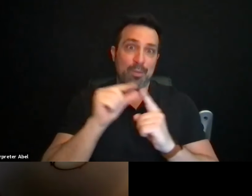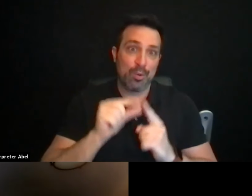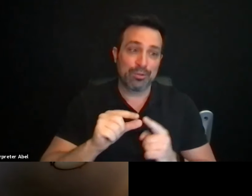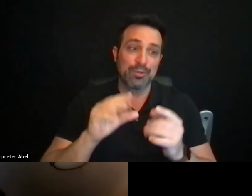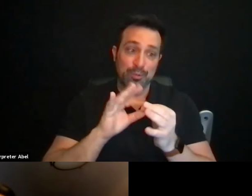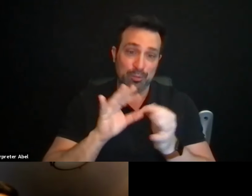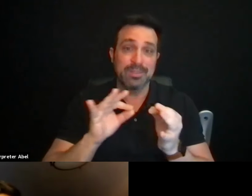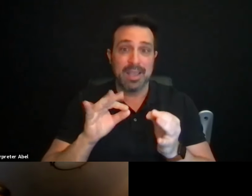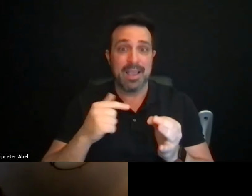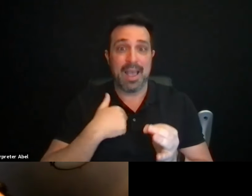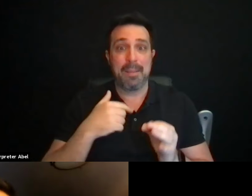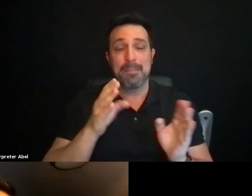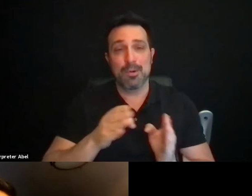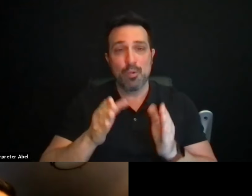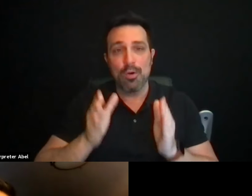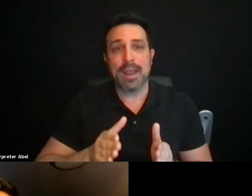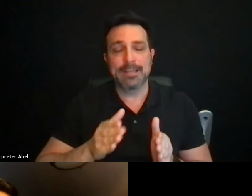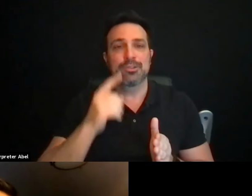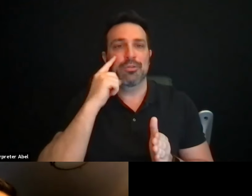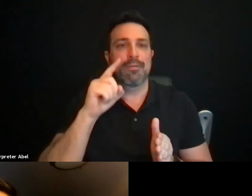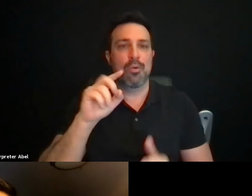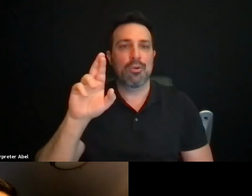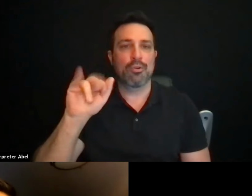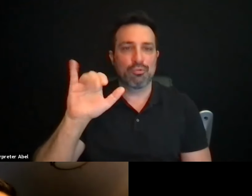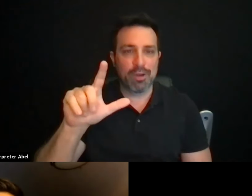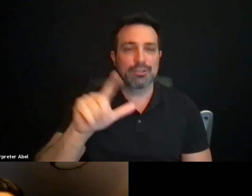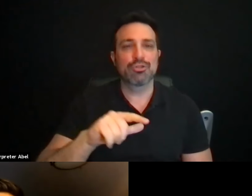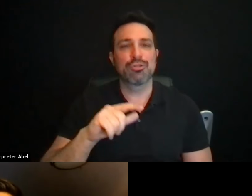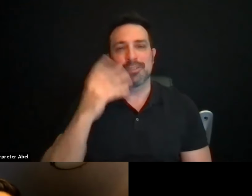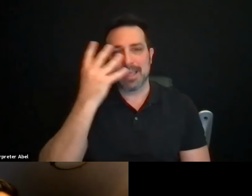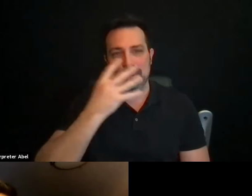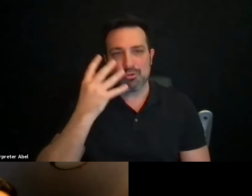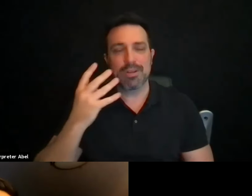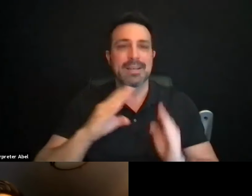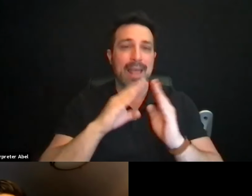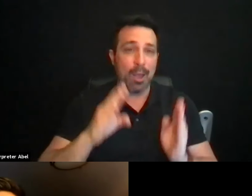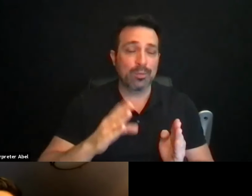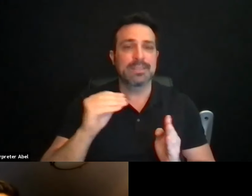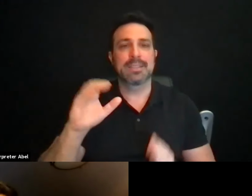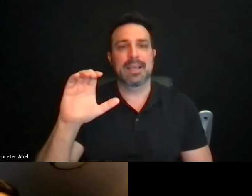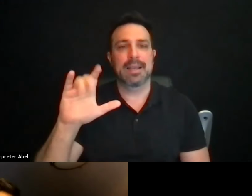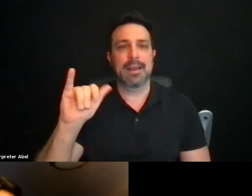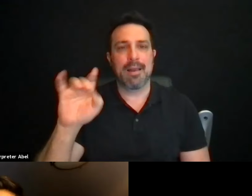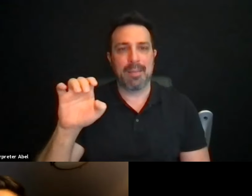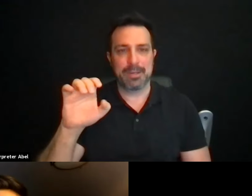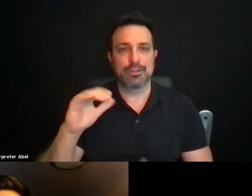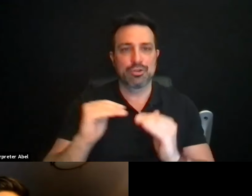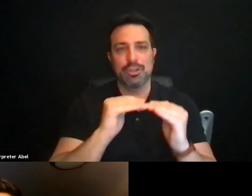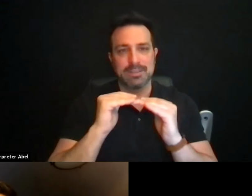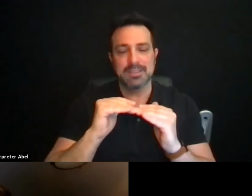lab, and the interfaith movement for immigrant justice which is a lot of words to say